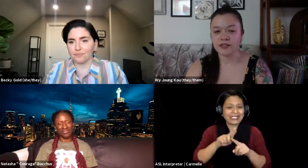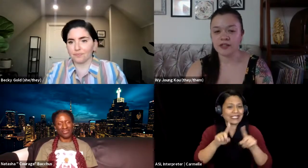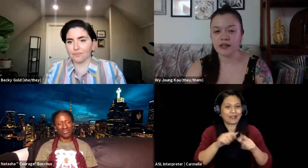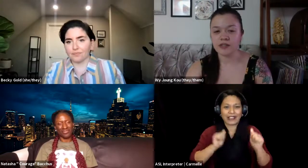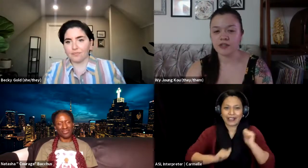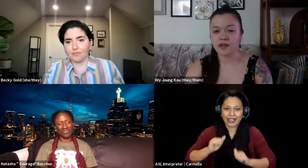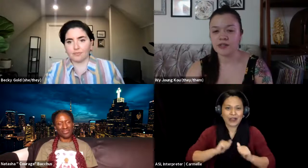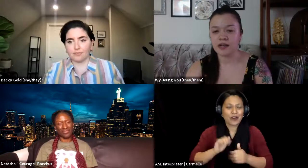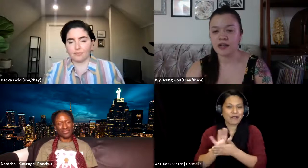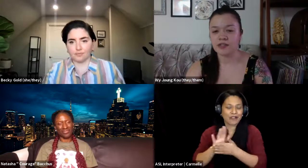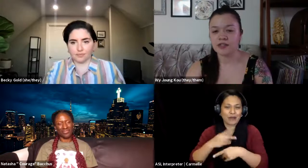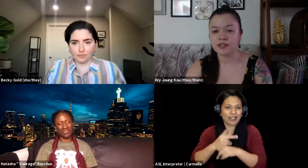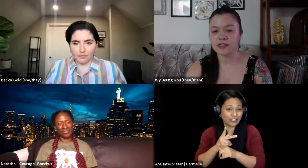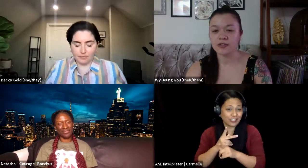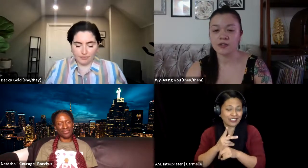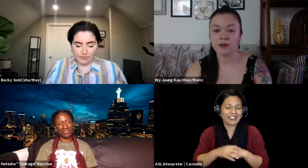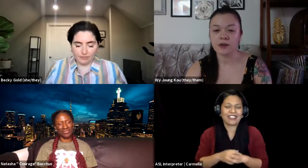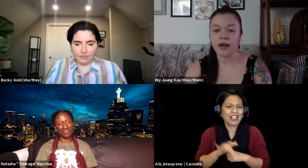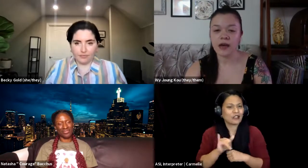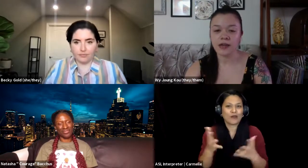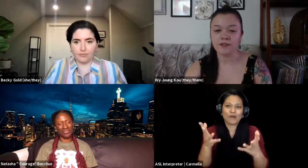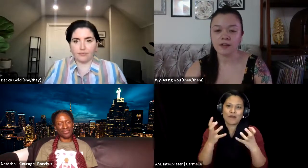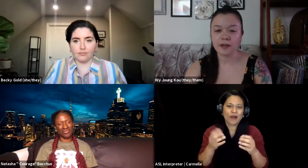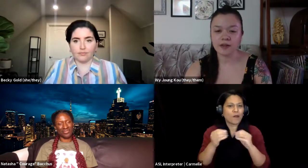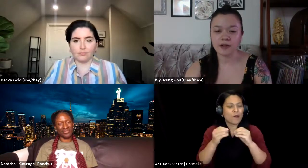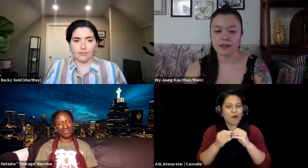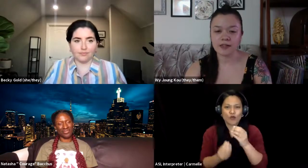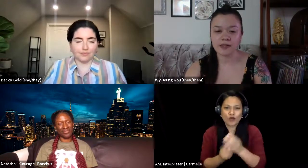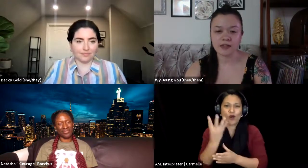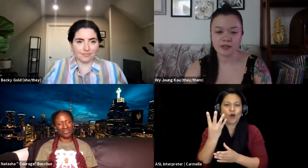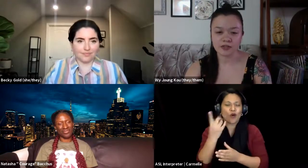and has a strong desire to continue to grow and develop as an artist in these industries,